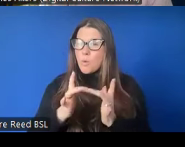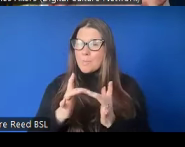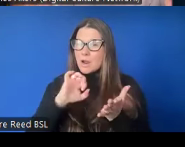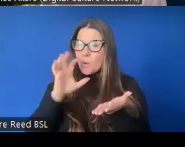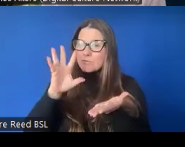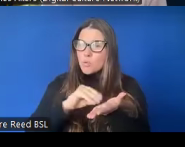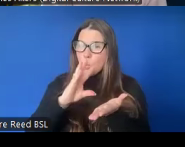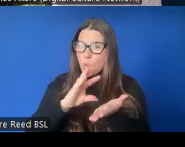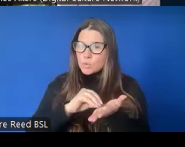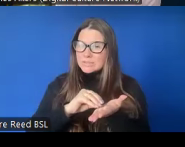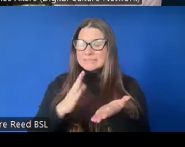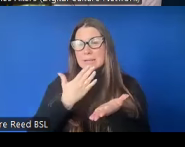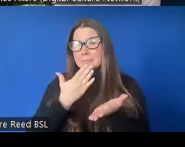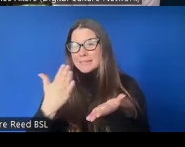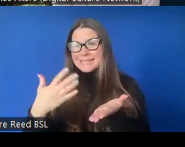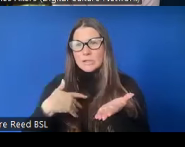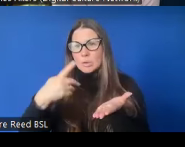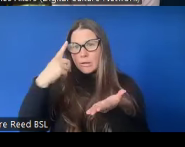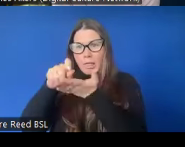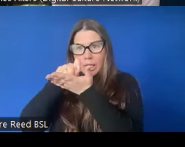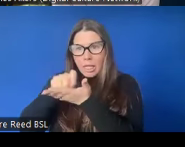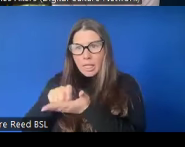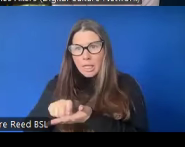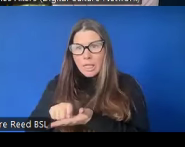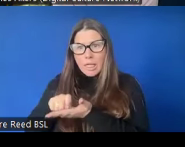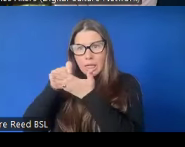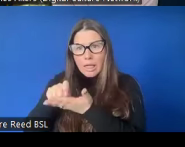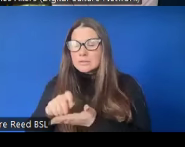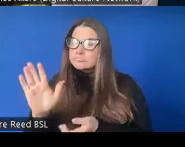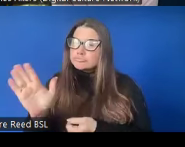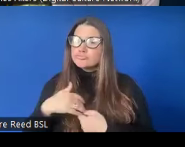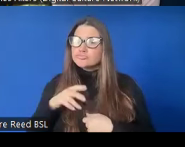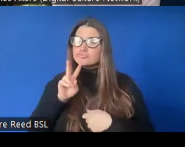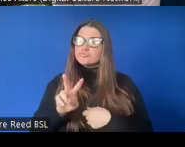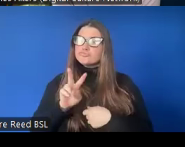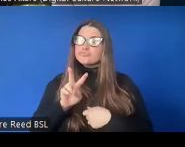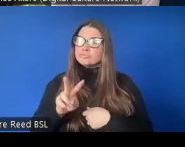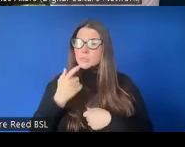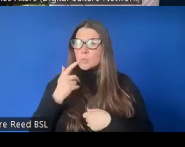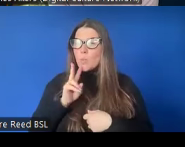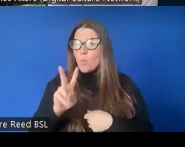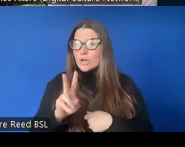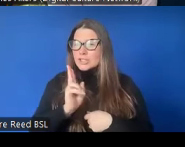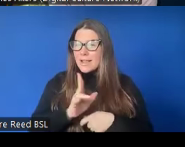You can look back at this and watch it again in the future and share with all your colleagues as well. We'll have it on the website within seven days,